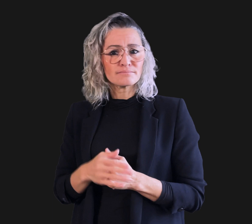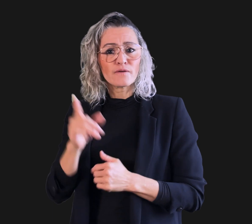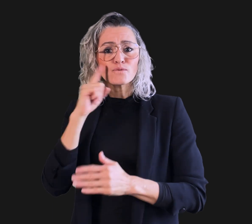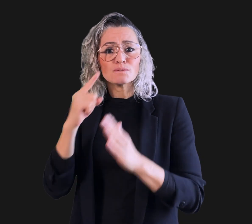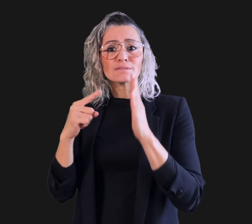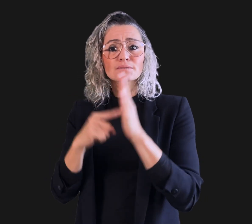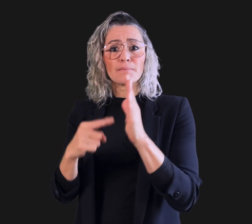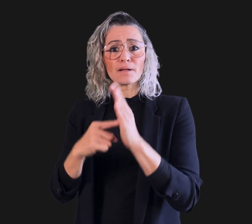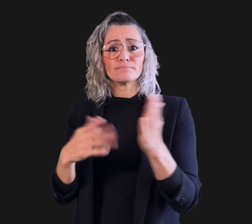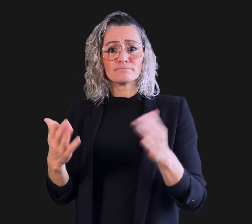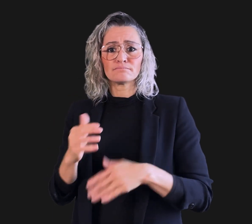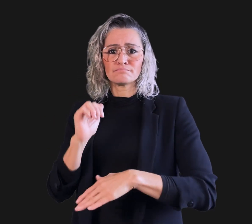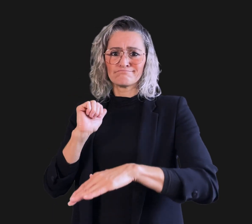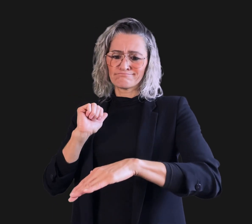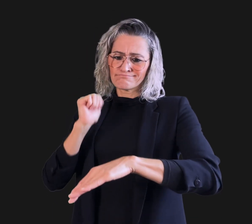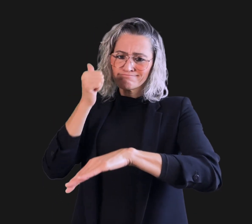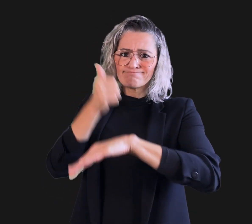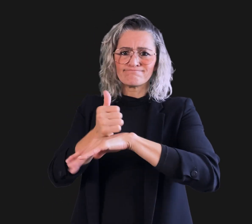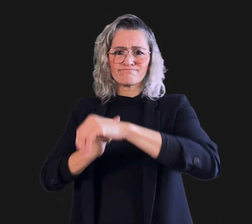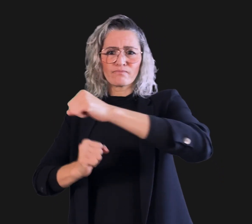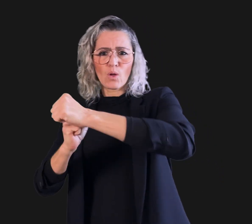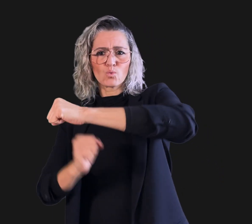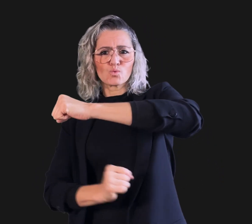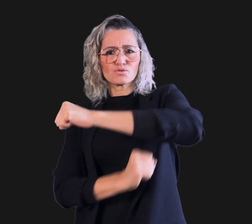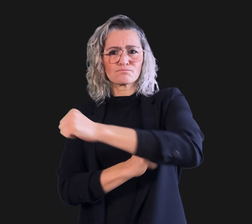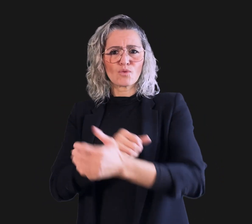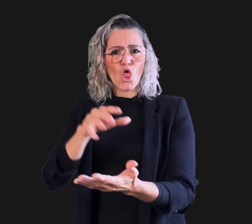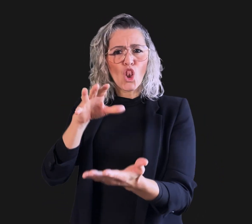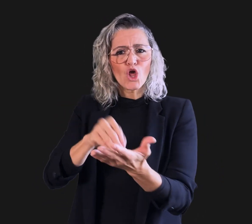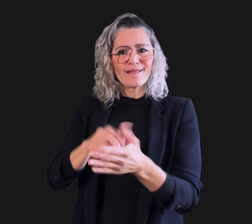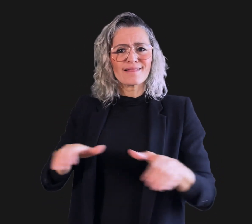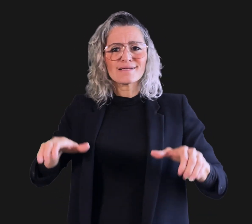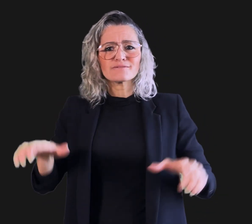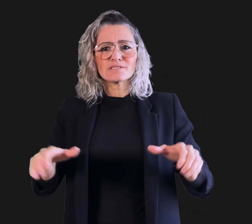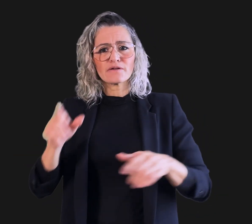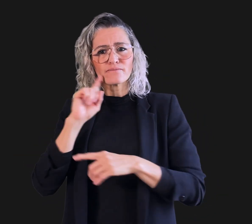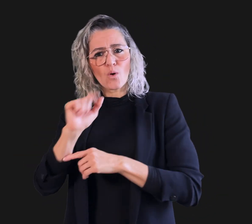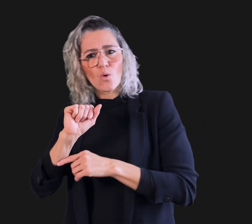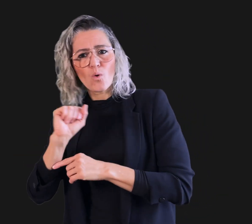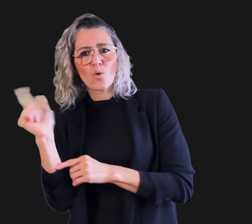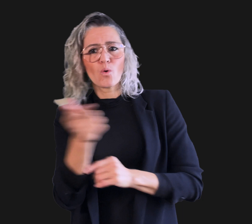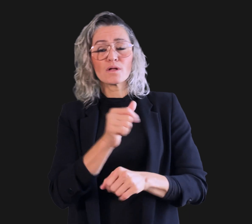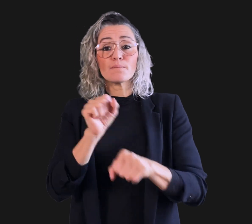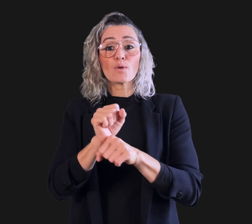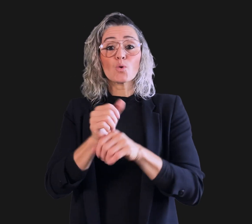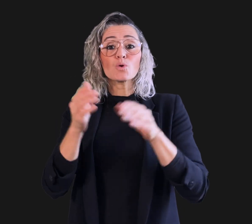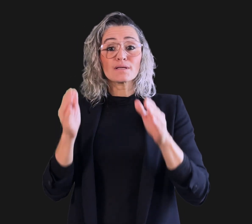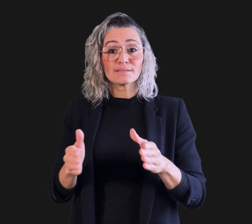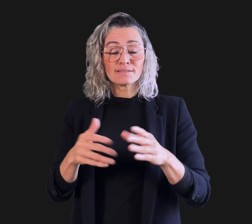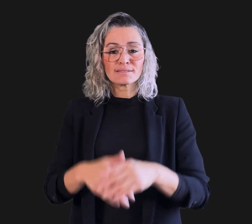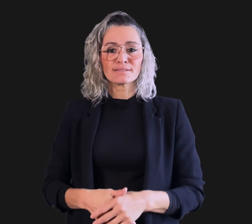for example, foundational learning activities for all employees.